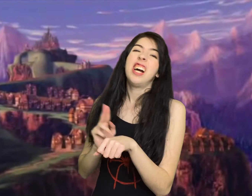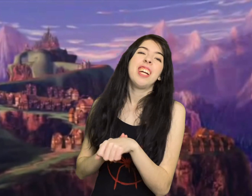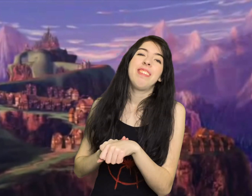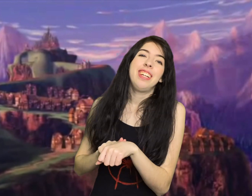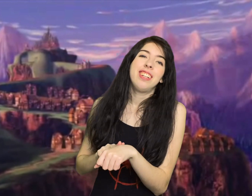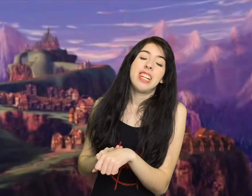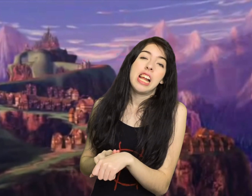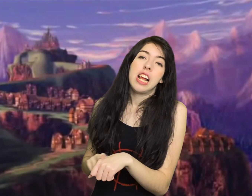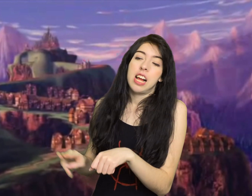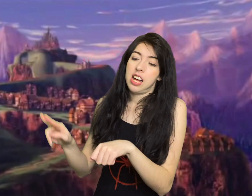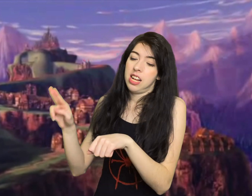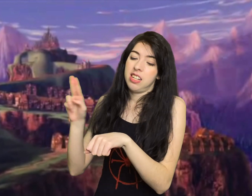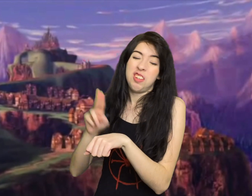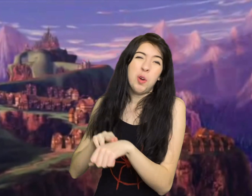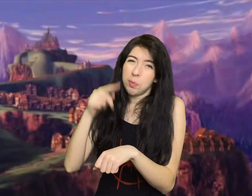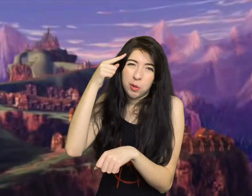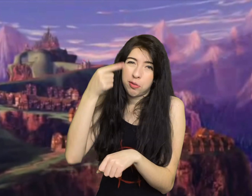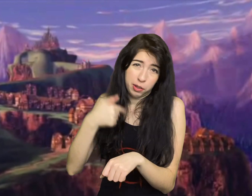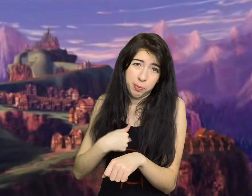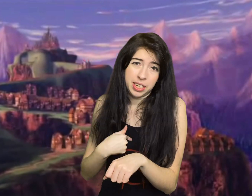i mean uh NORMAL FOR ME